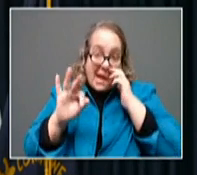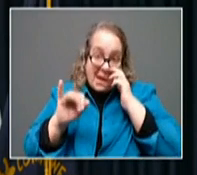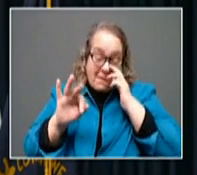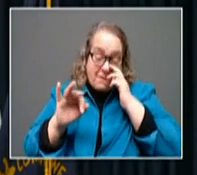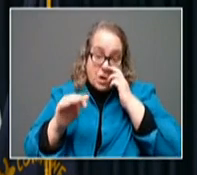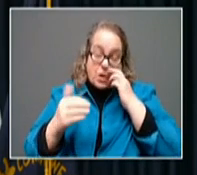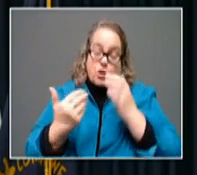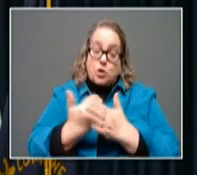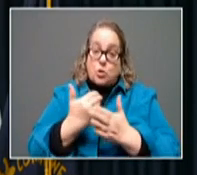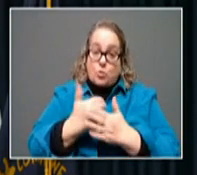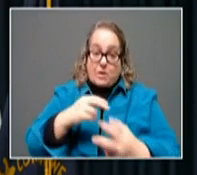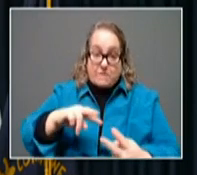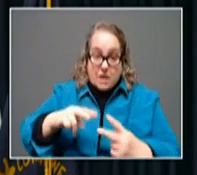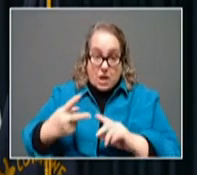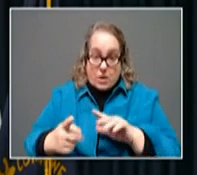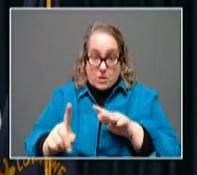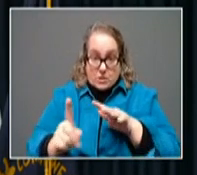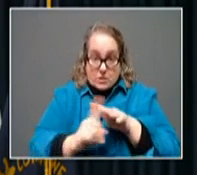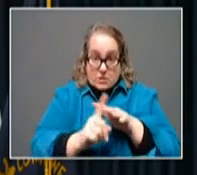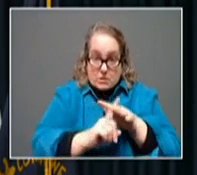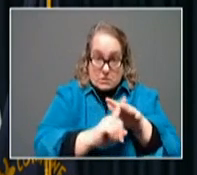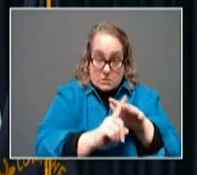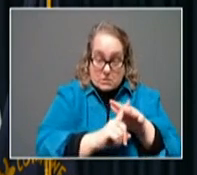Mhm. I just truly becomes endemic.